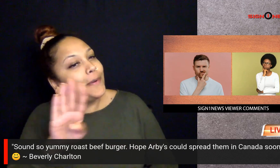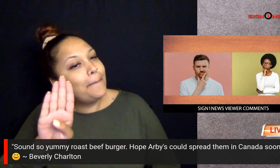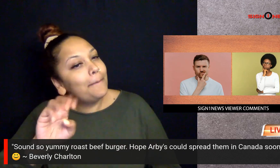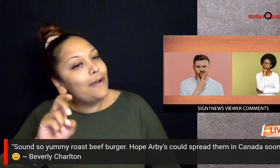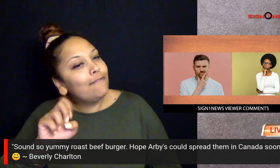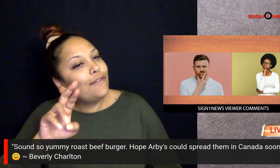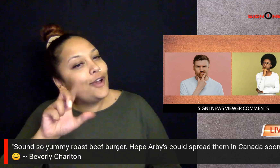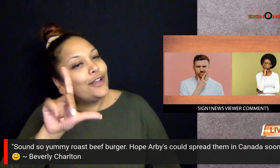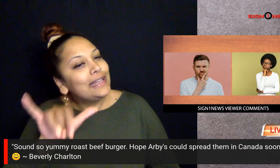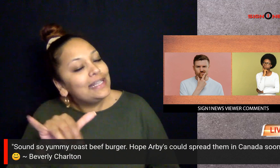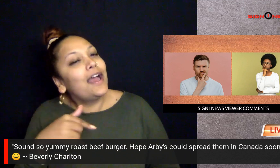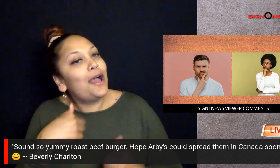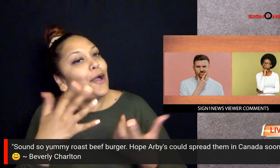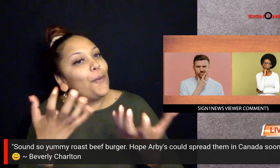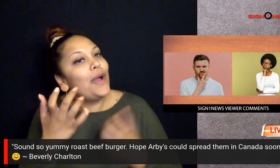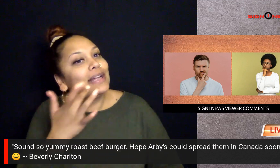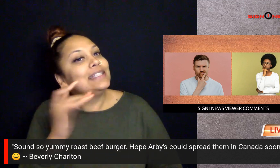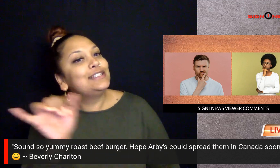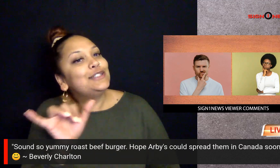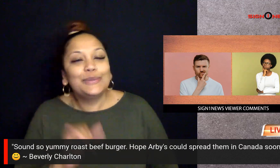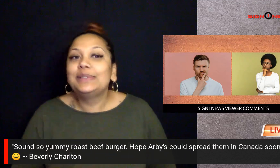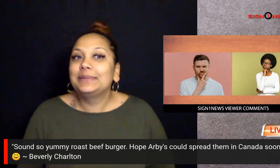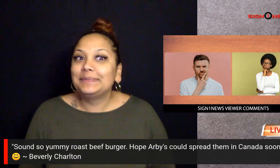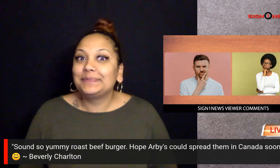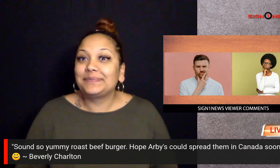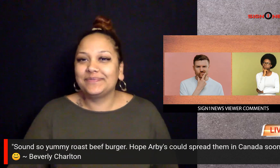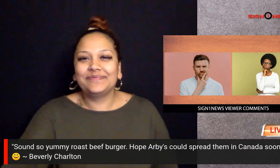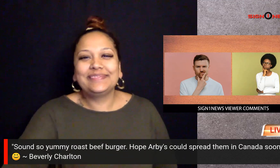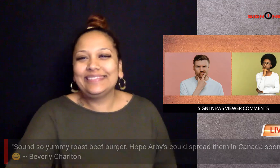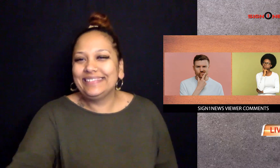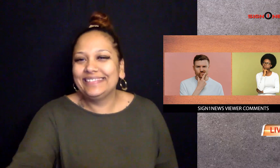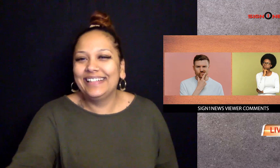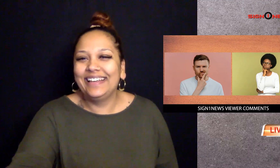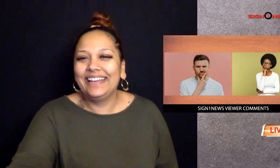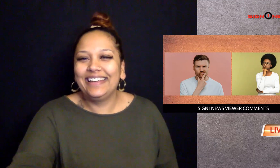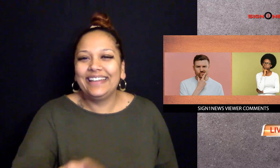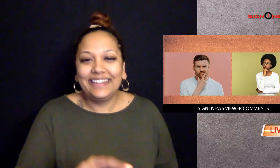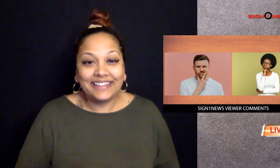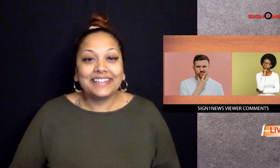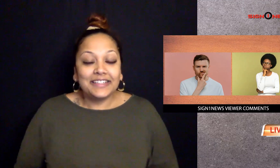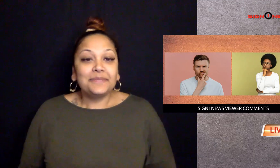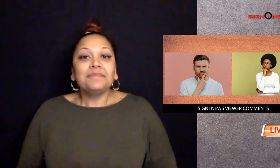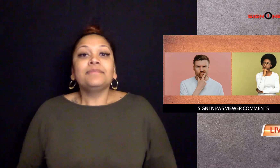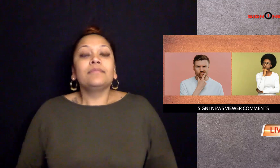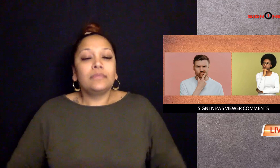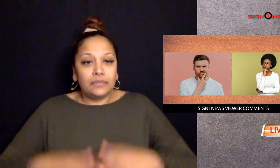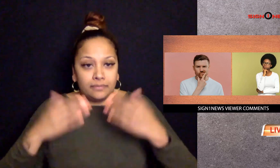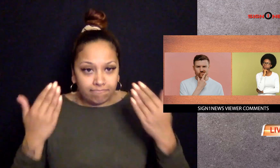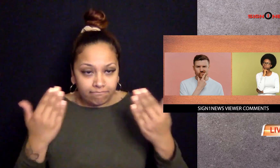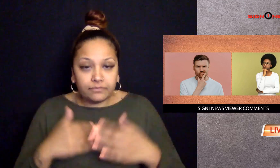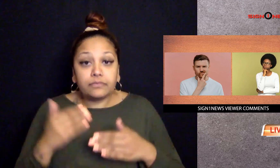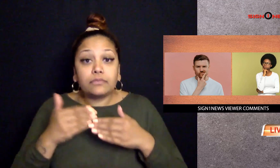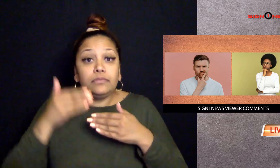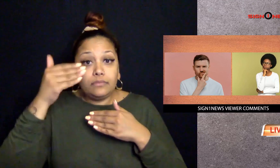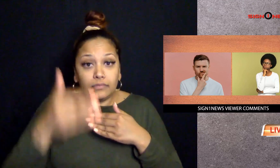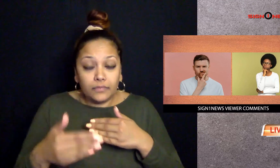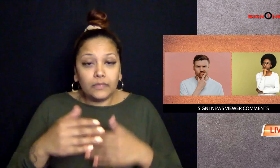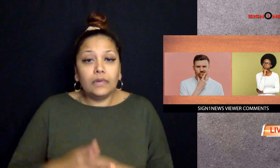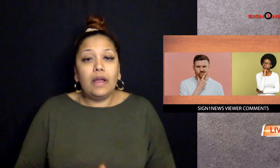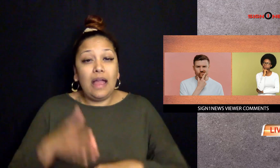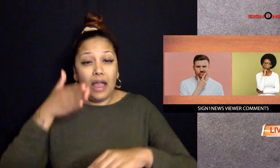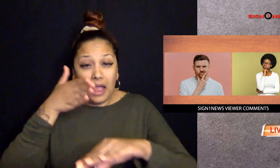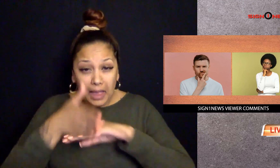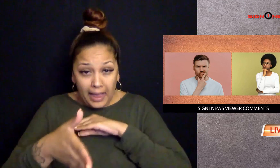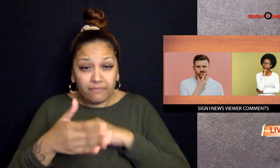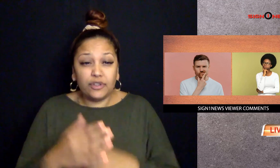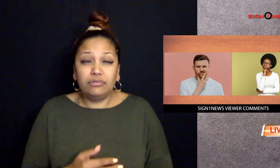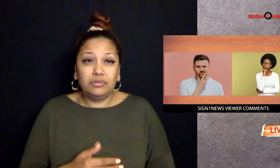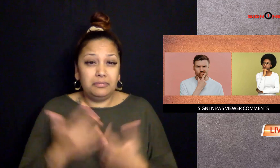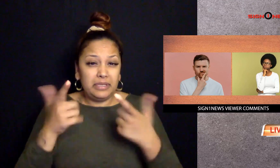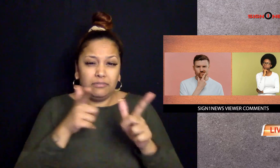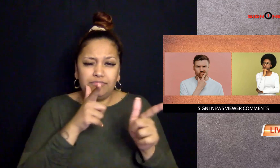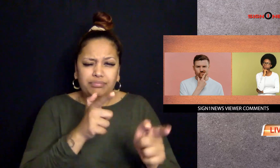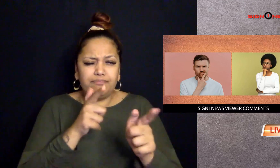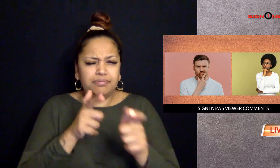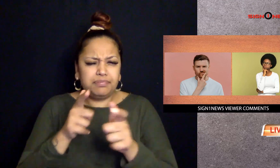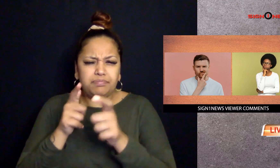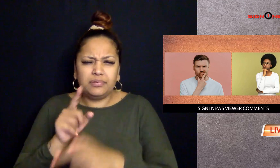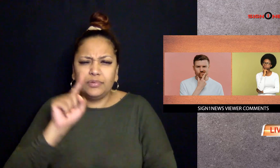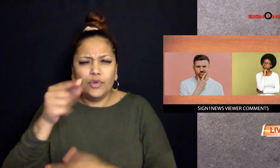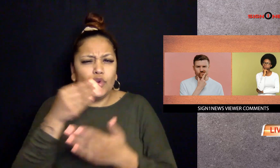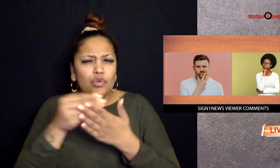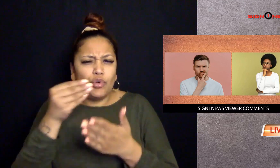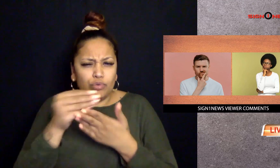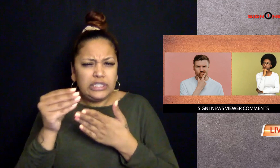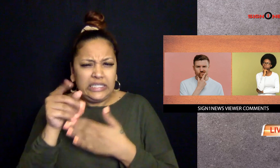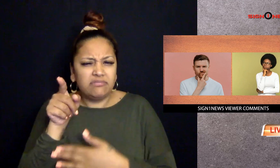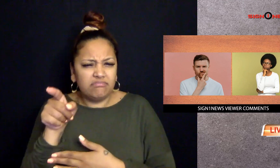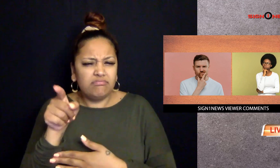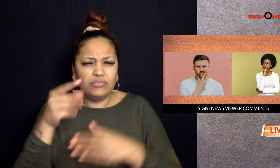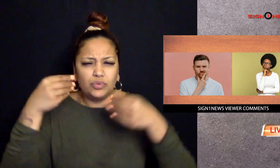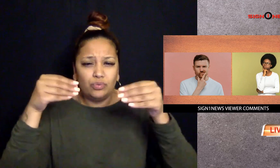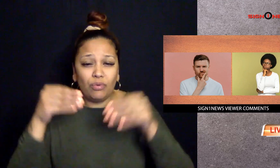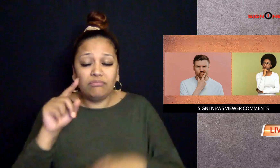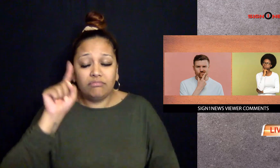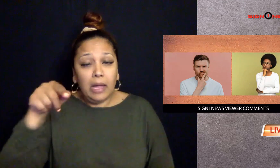I agree with you Beverly I want to taste it too